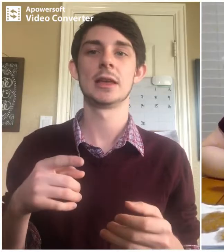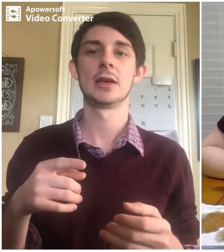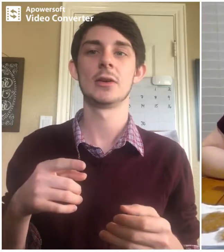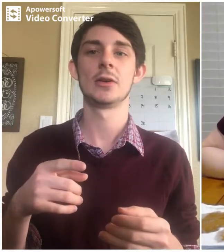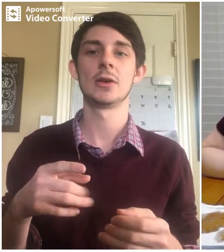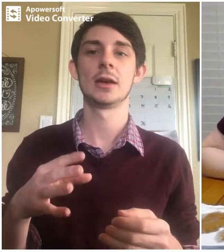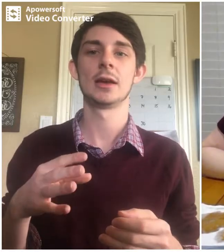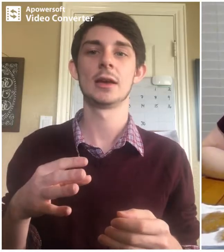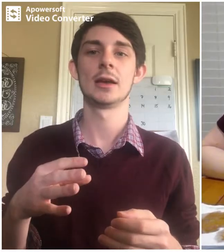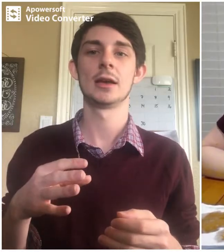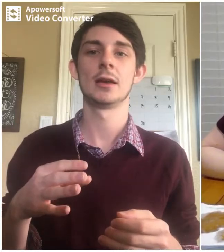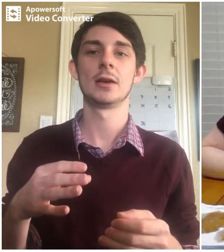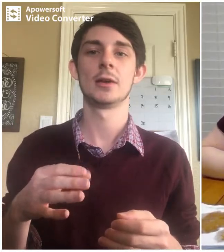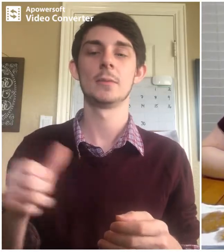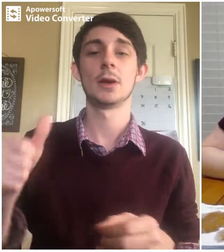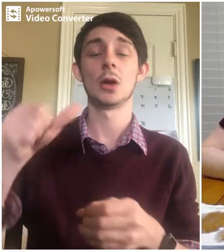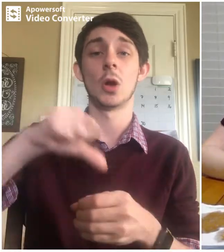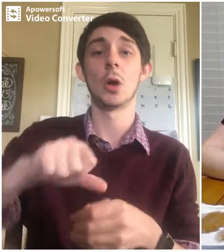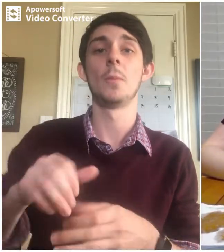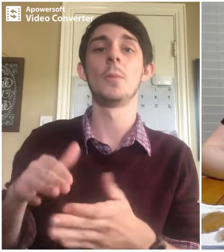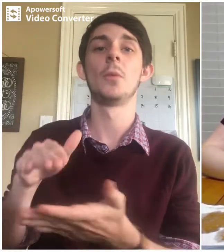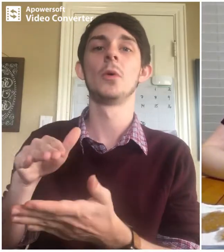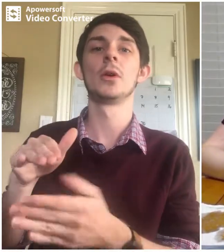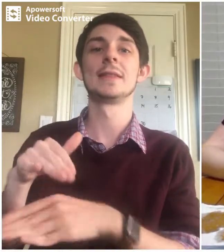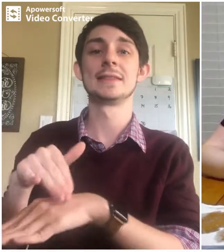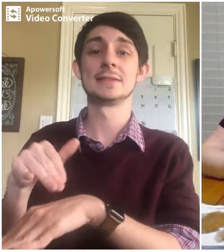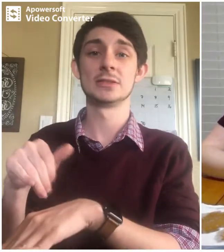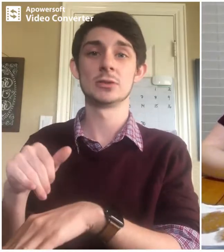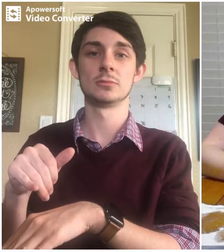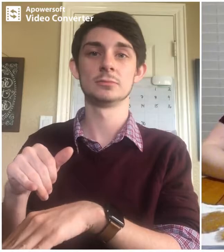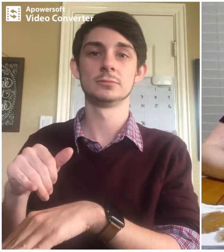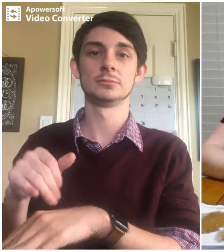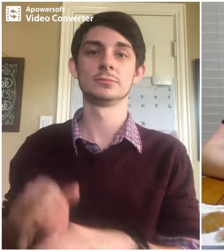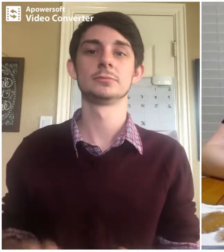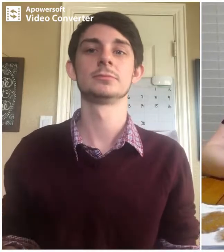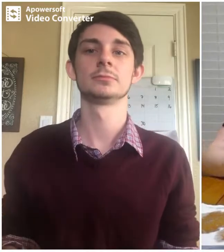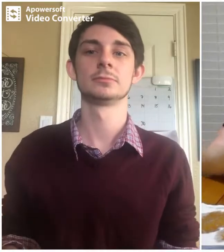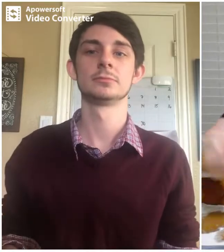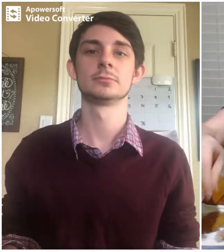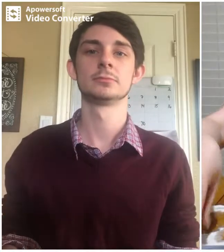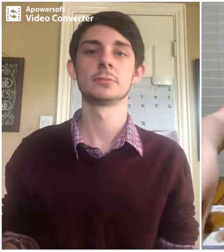also, you do need dish soap for this. You need dish soap and this is what we're gonna put into our teaspoon (I MEANT TABLESPOON).